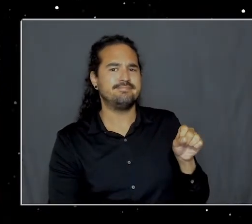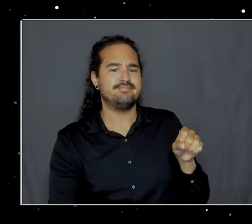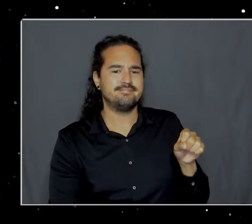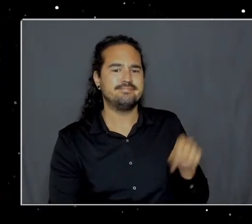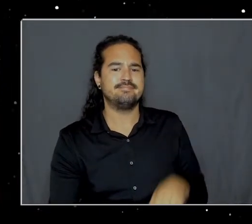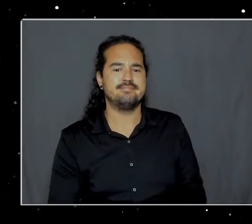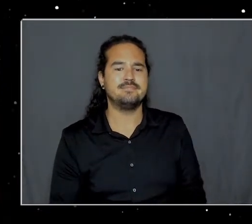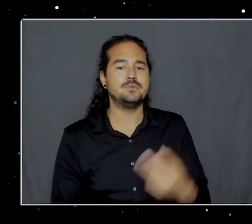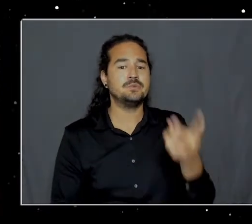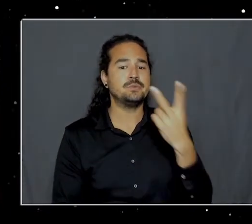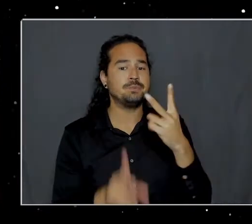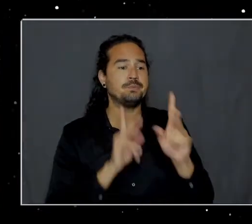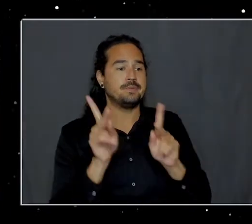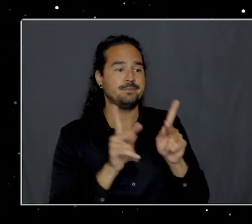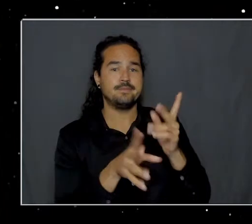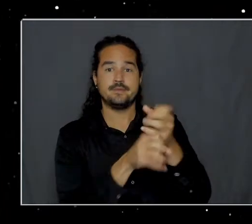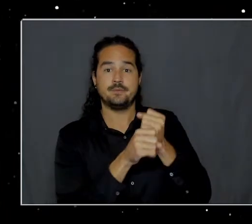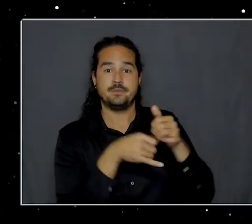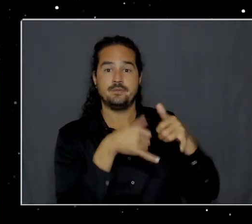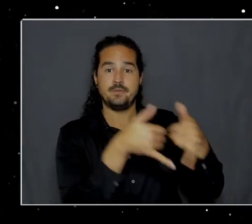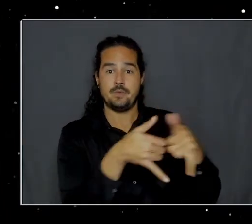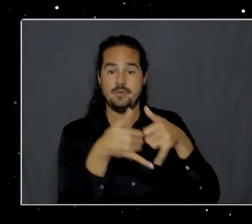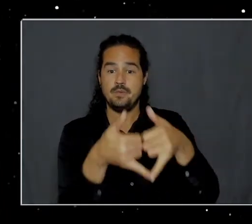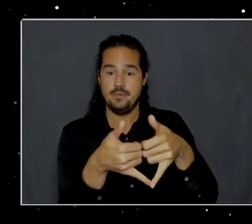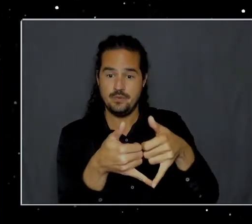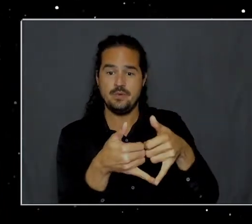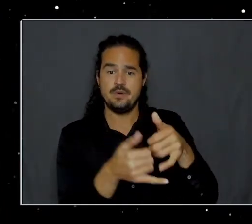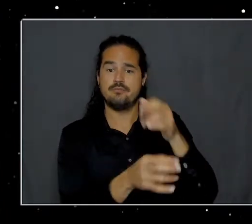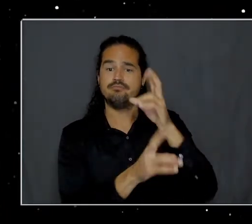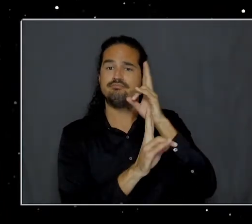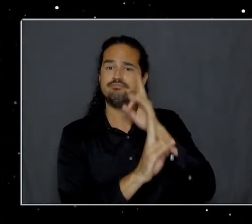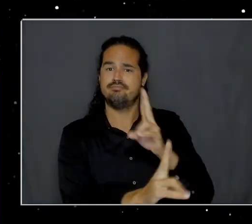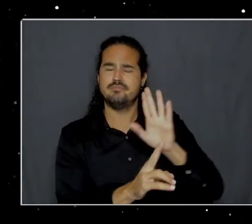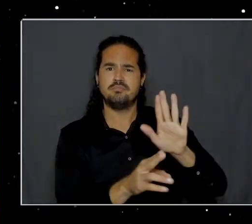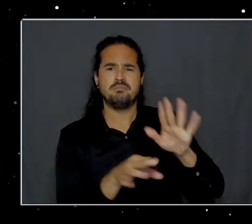HAVE WON THIS AWARD FOR THEIR